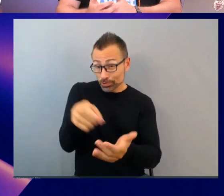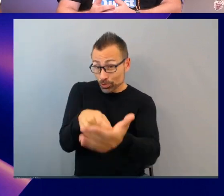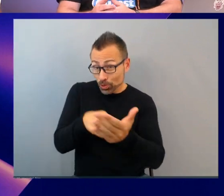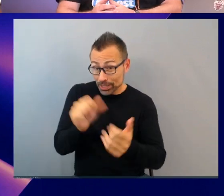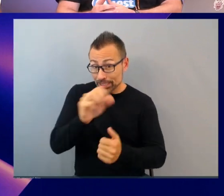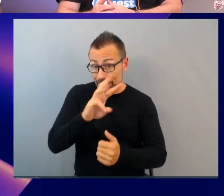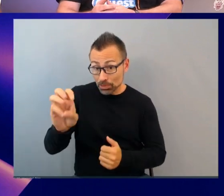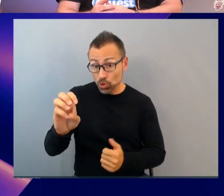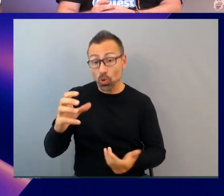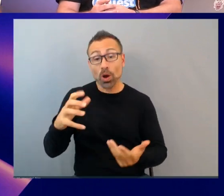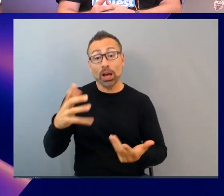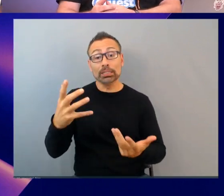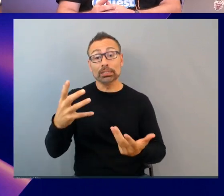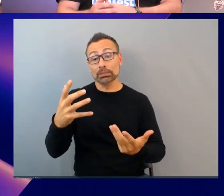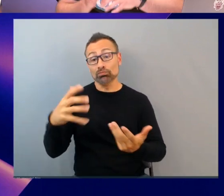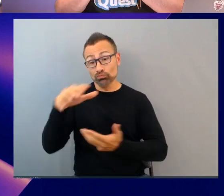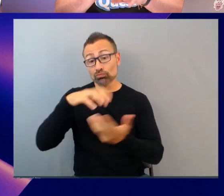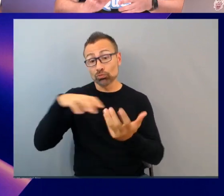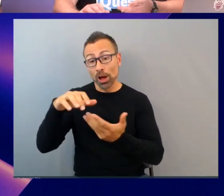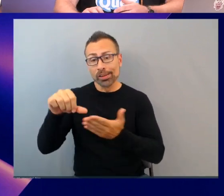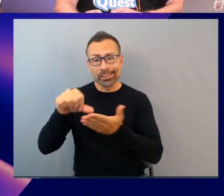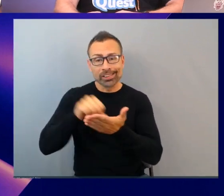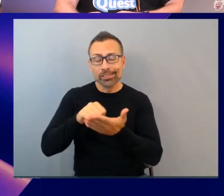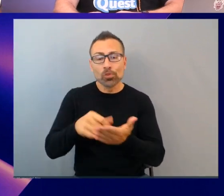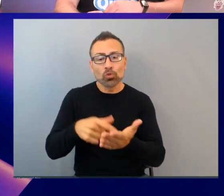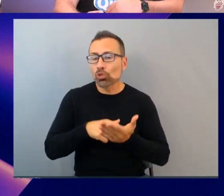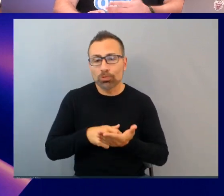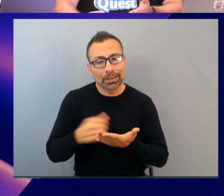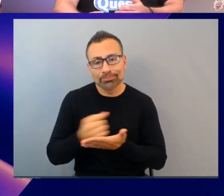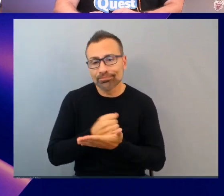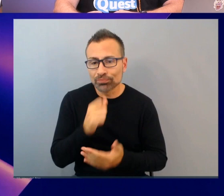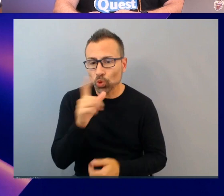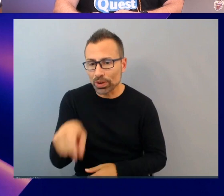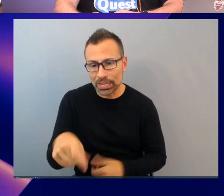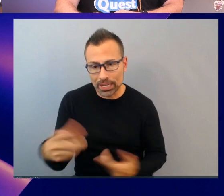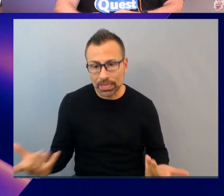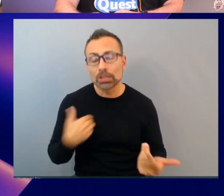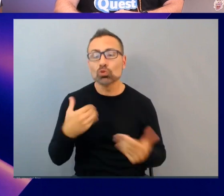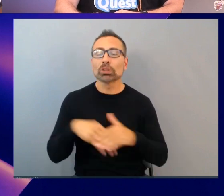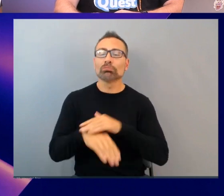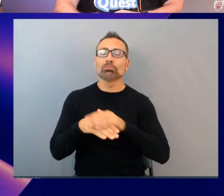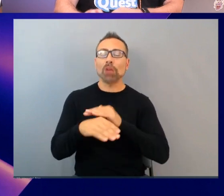or any billing information. You can get access to the game and start learning and having some fun, right?